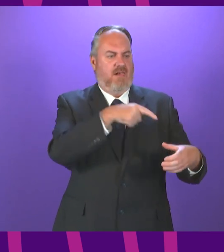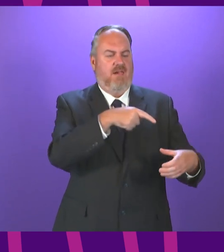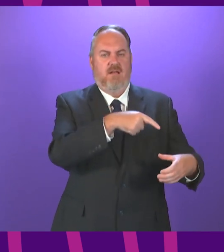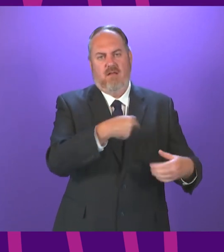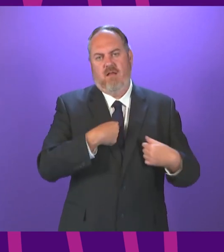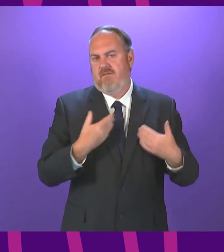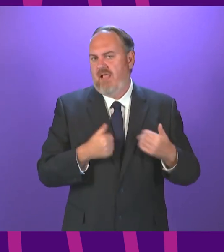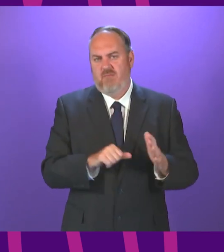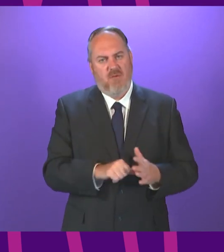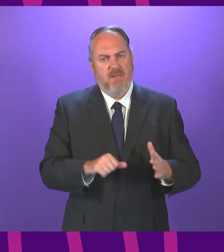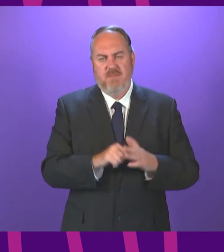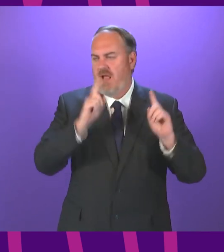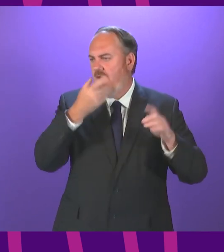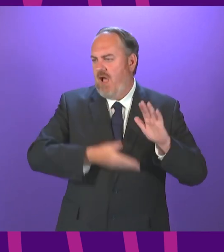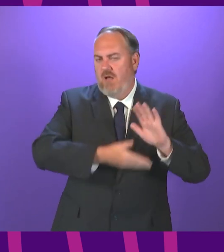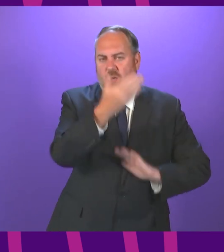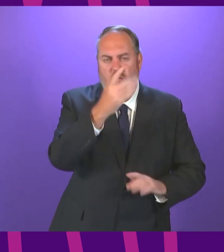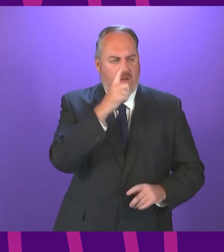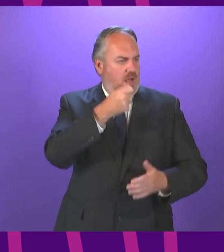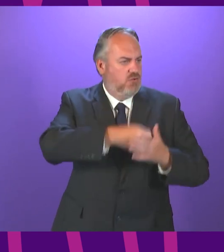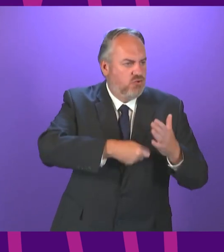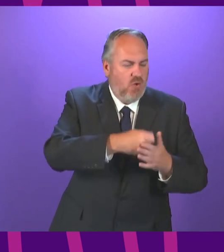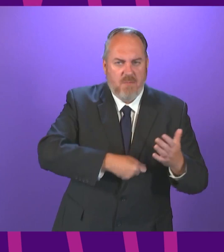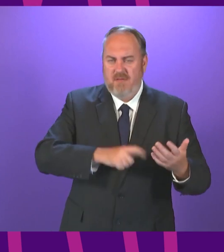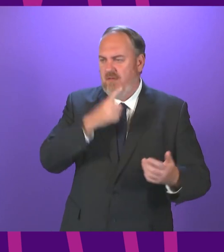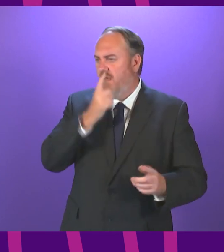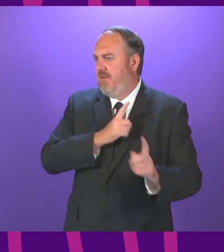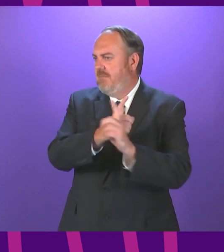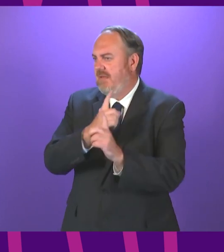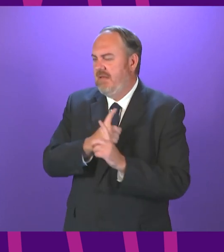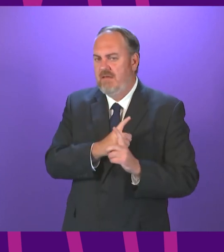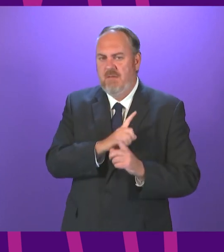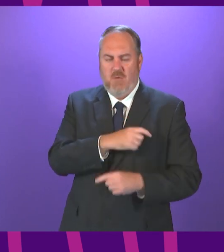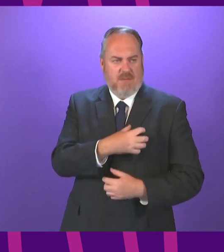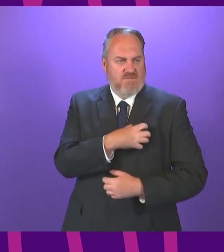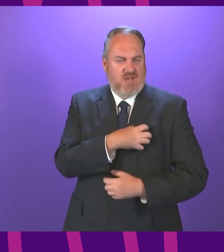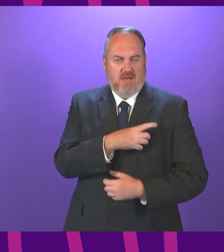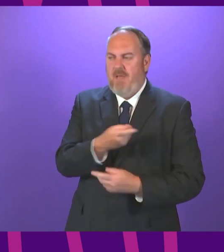more normal stuff, while those who are at higher clinical risk feel that they are having to shield,